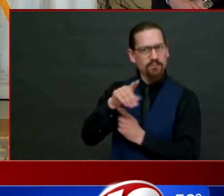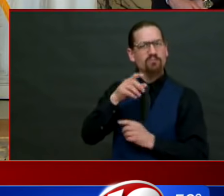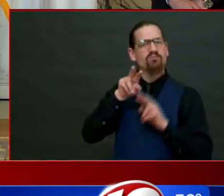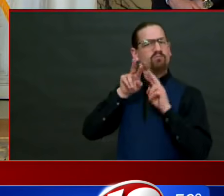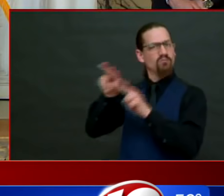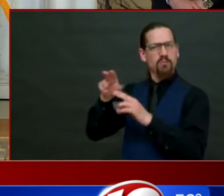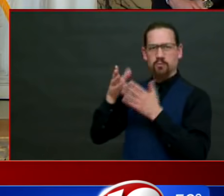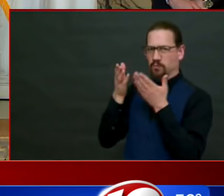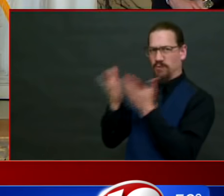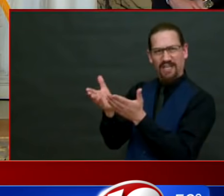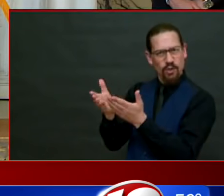REOPENINGRI.COM.